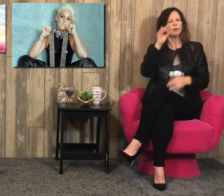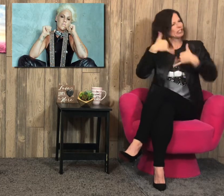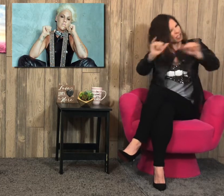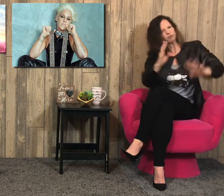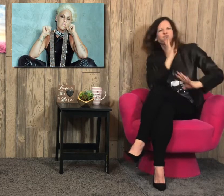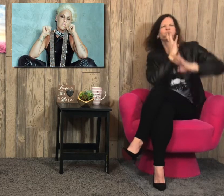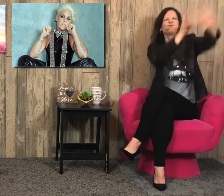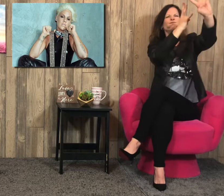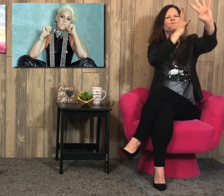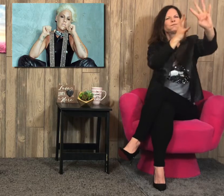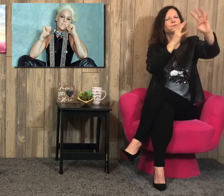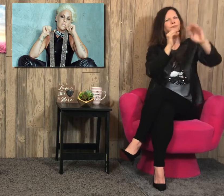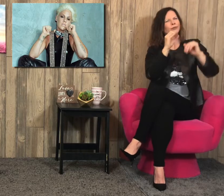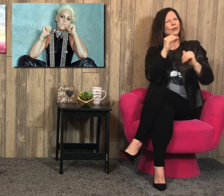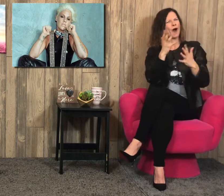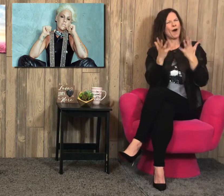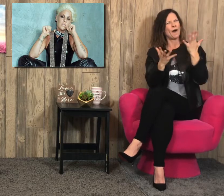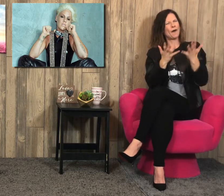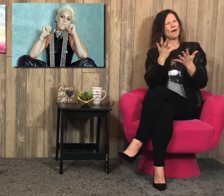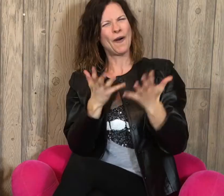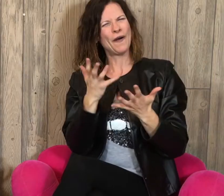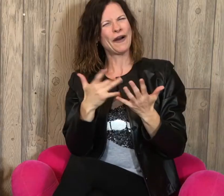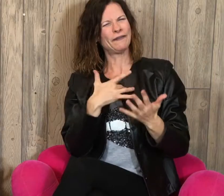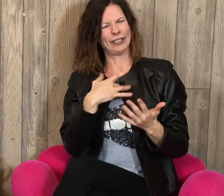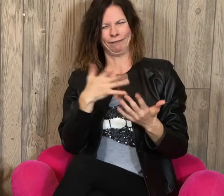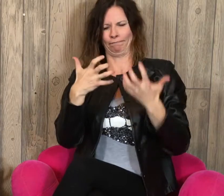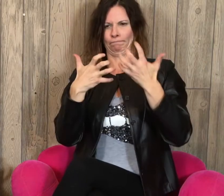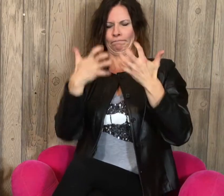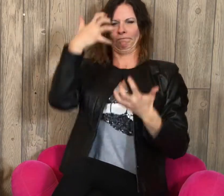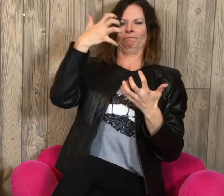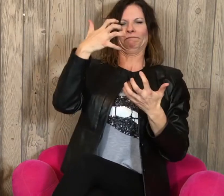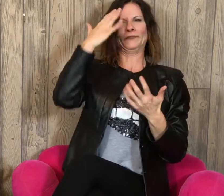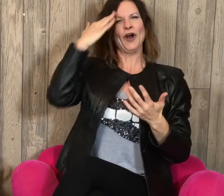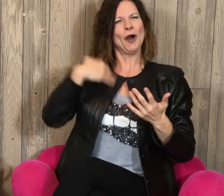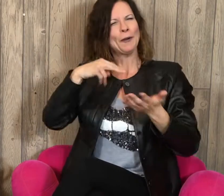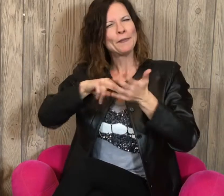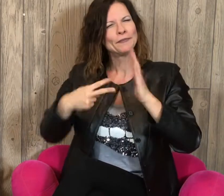she still speaks out. I didn't think it was a good fit. You know what I mean?